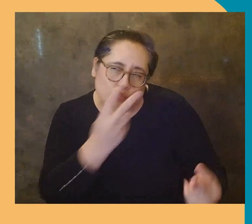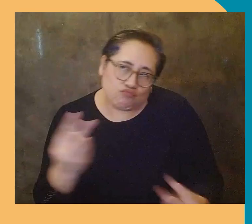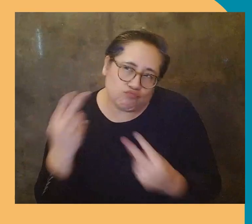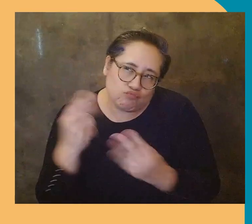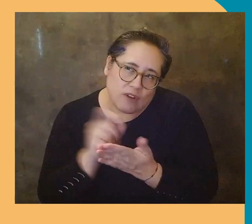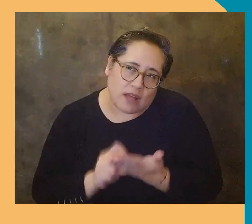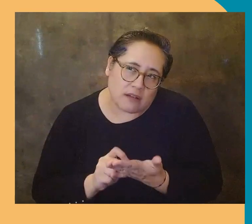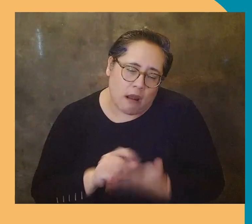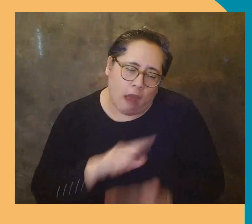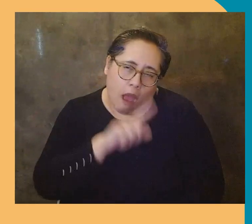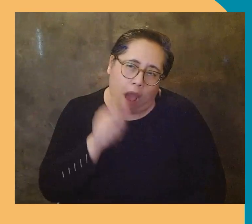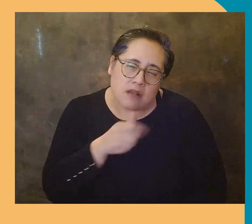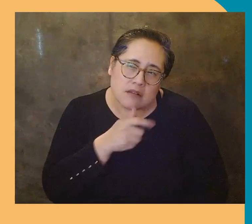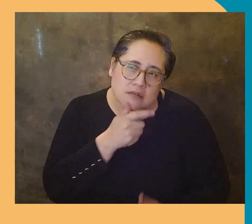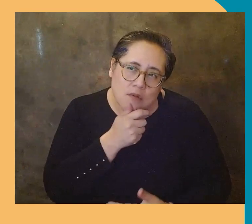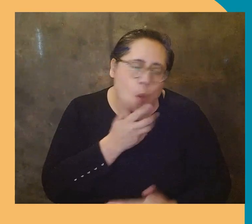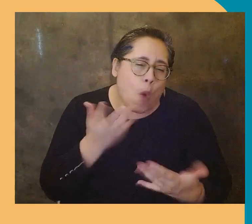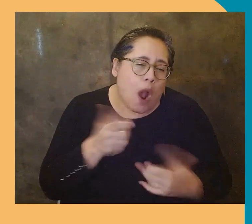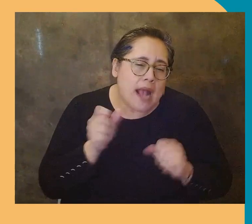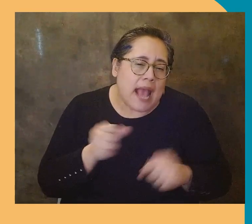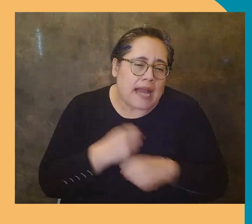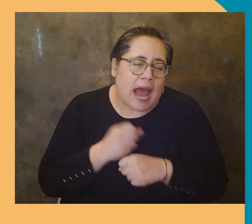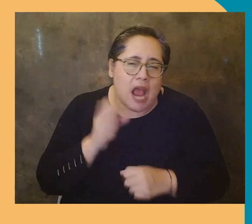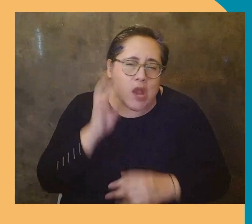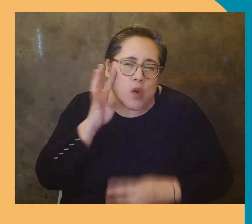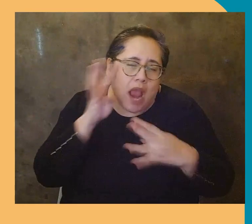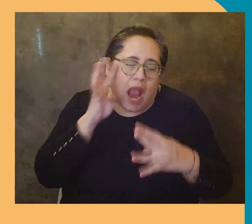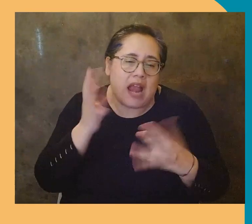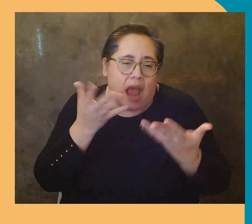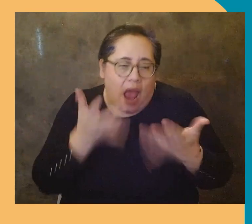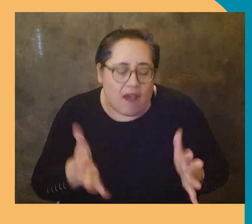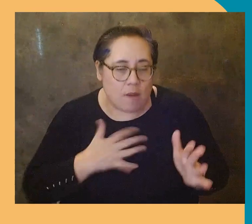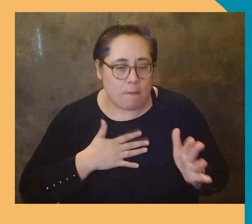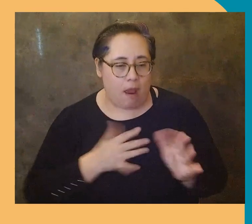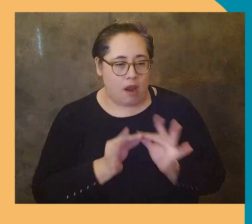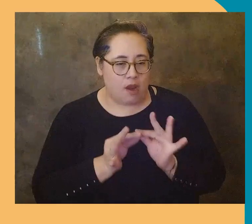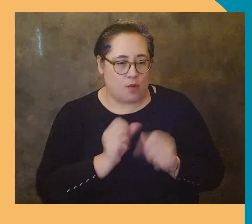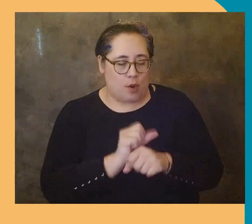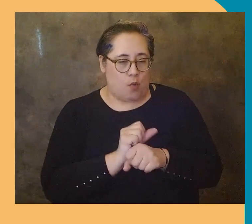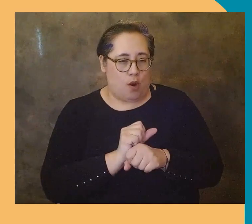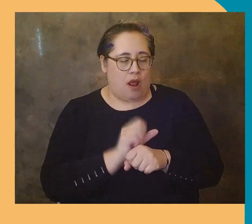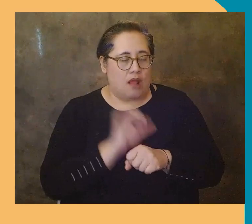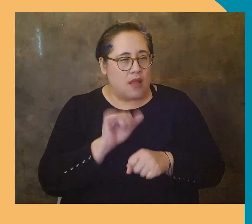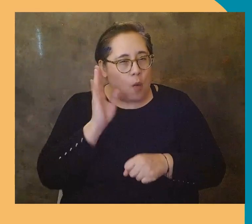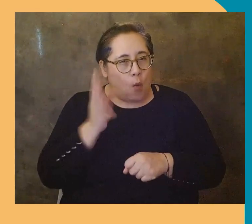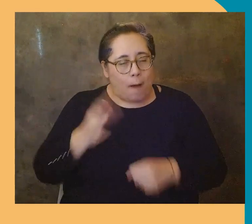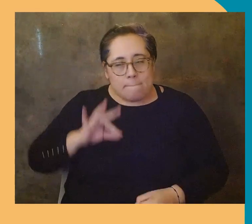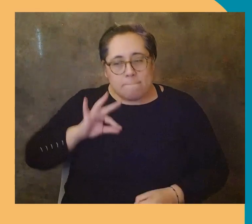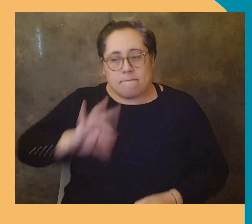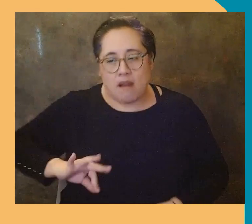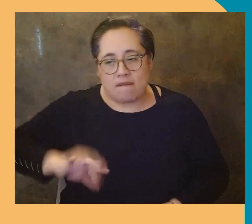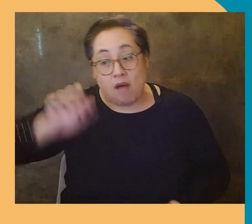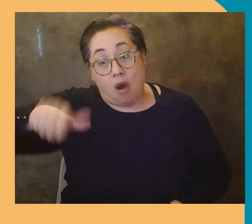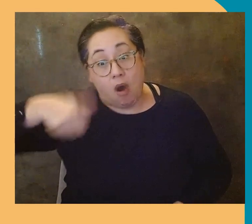Finally, make your final reflection. Can I create from my work as an interpreter that benefits ...